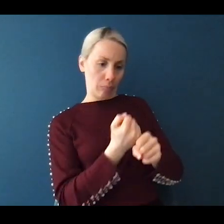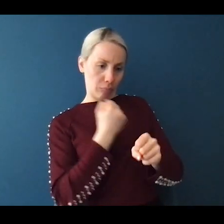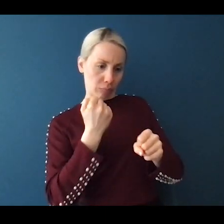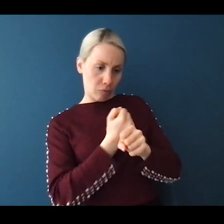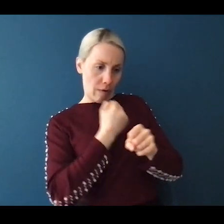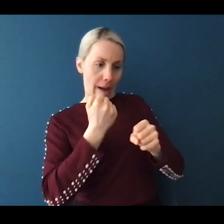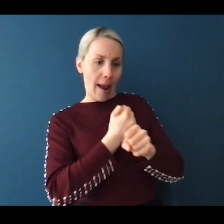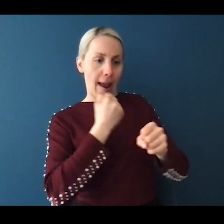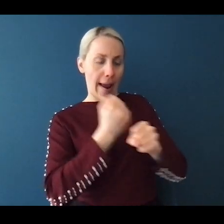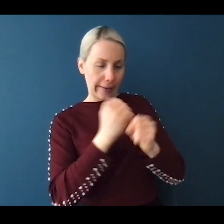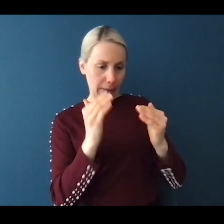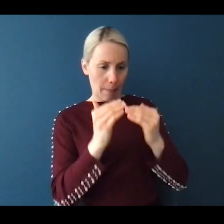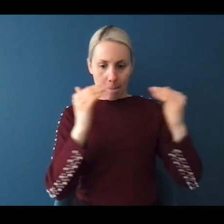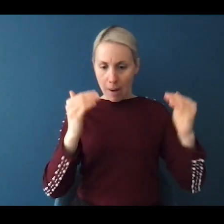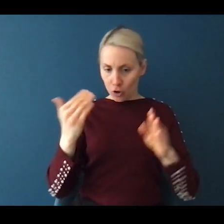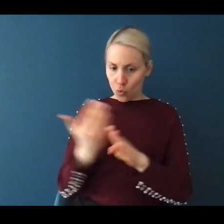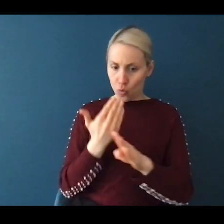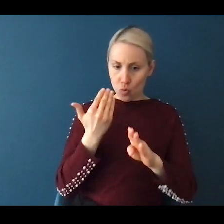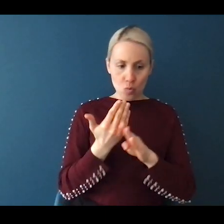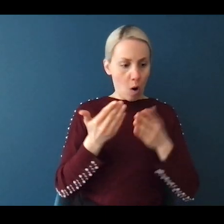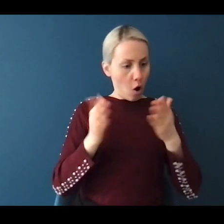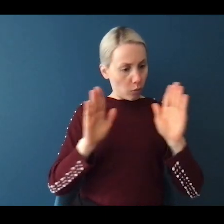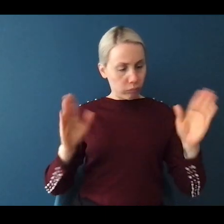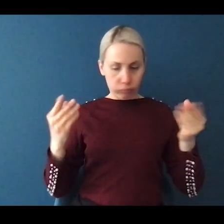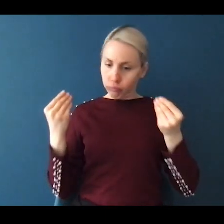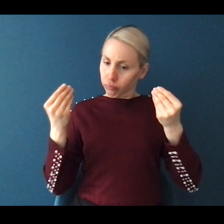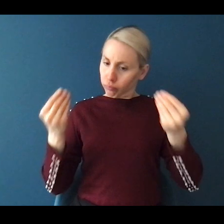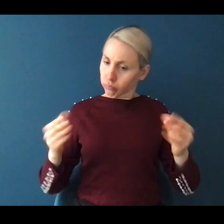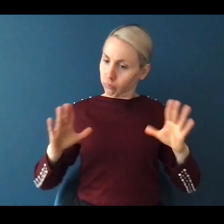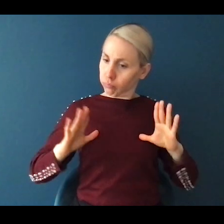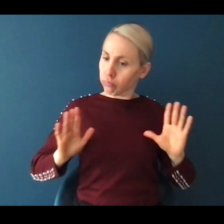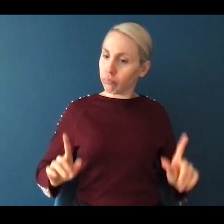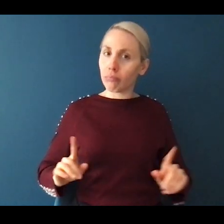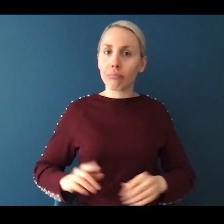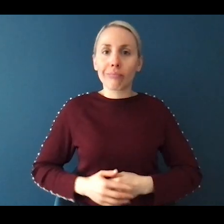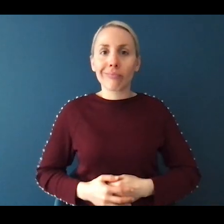me that was you know that that was wonderful to be able to test um some of my prints were